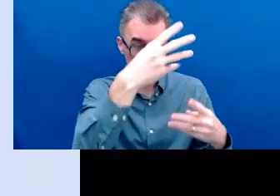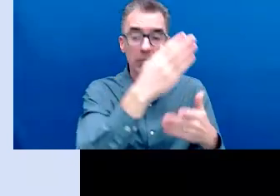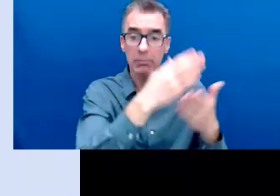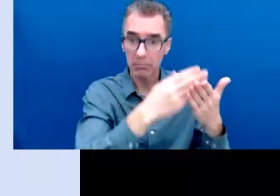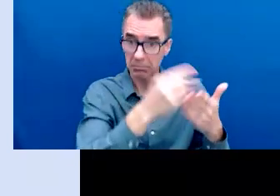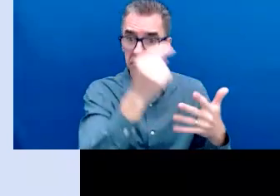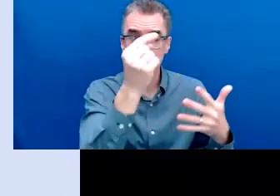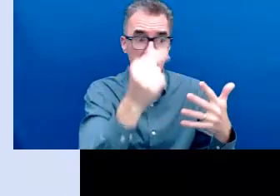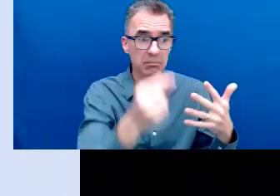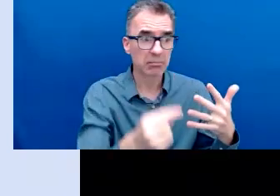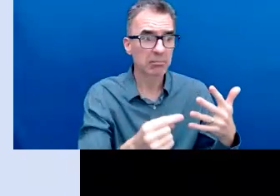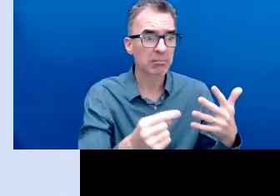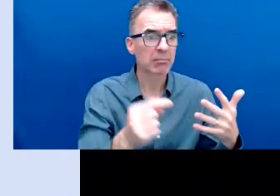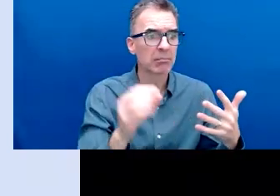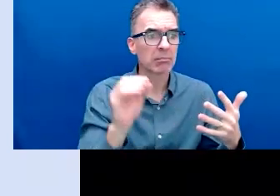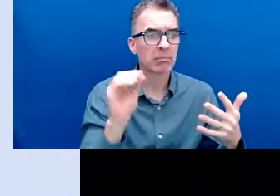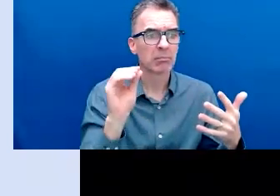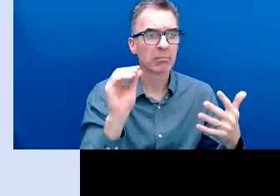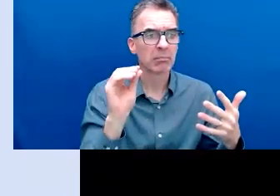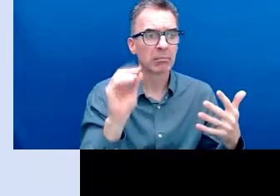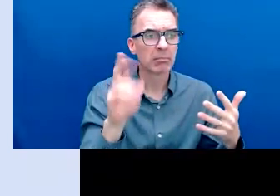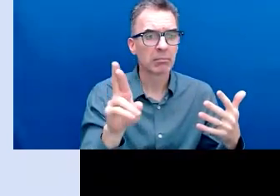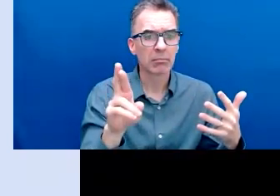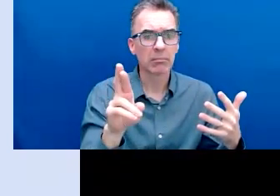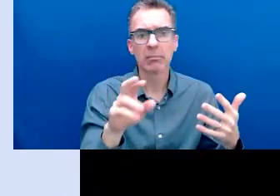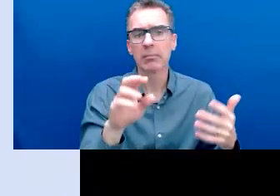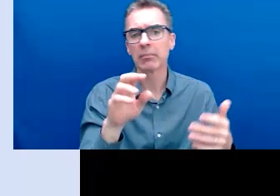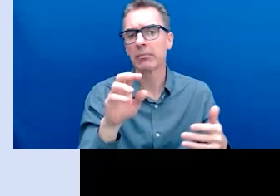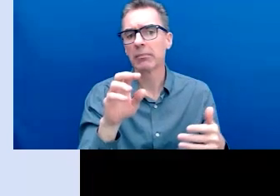any article, e-book, video that you can